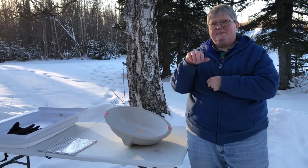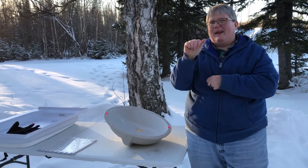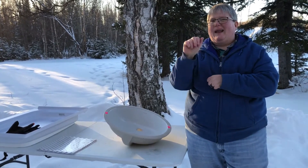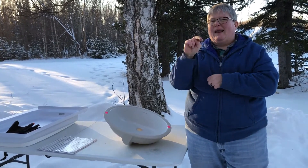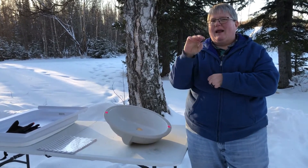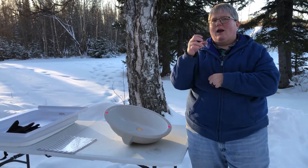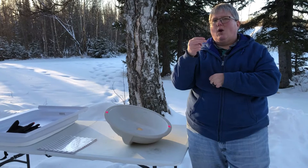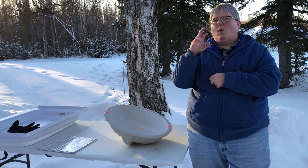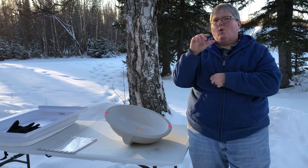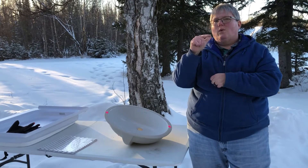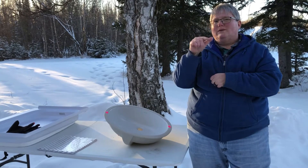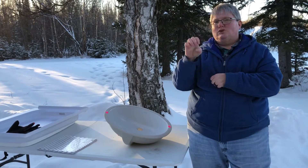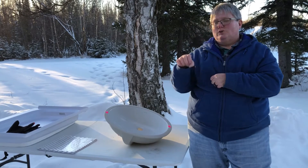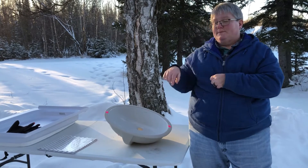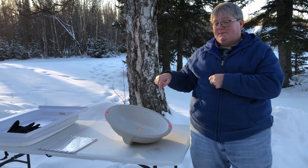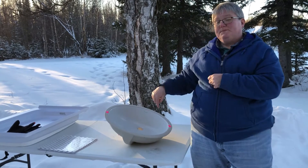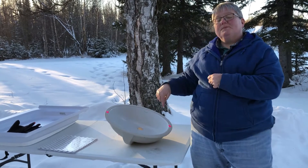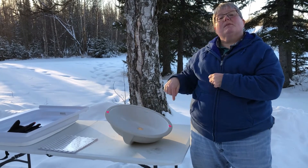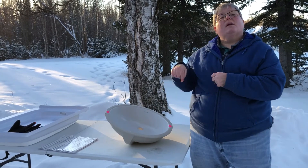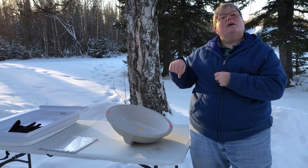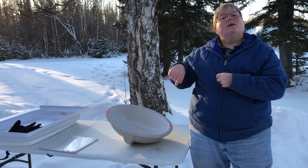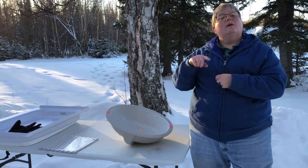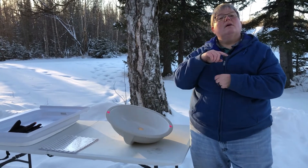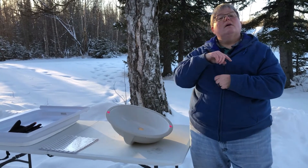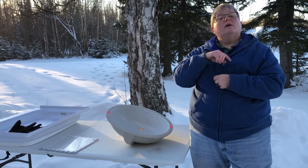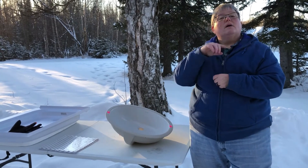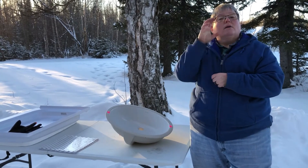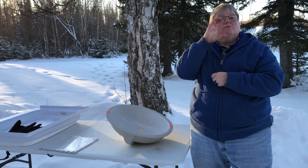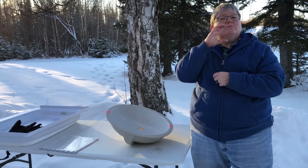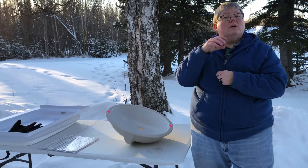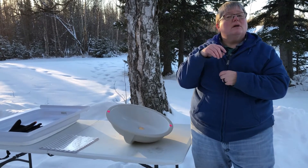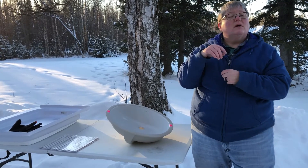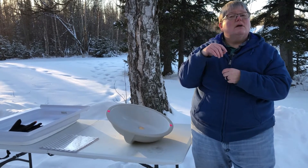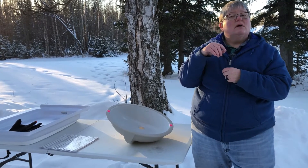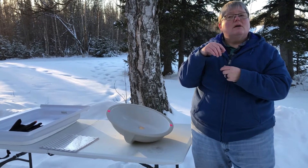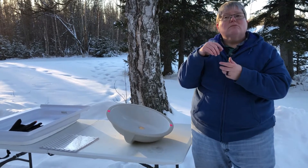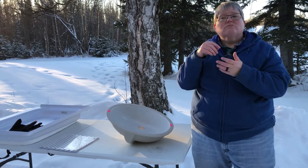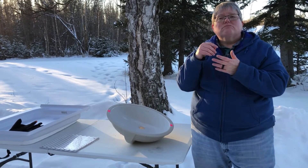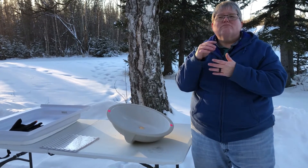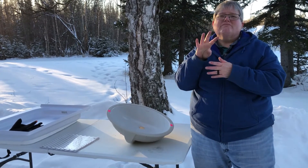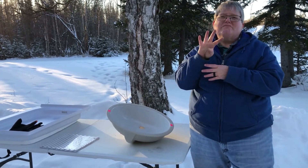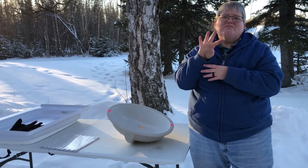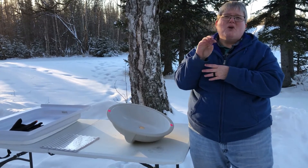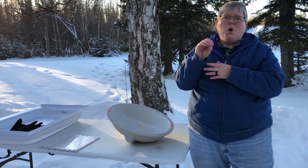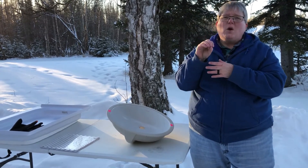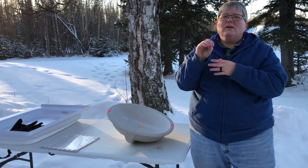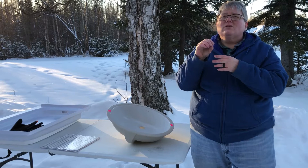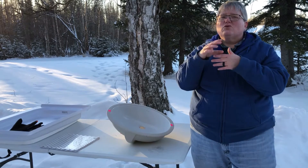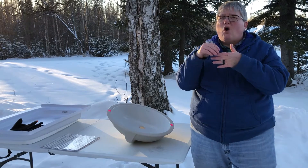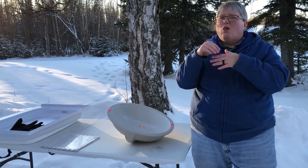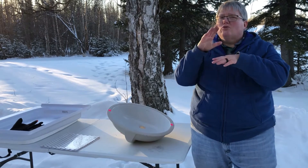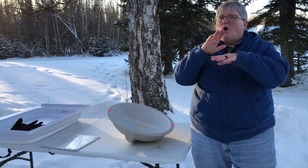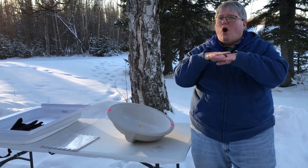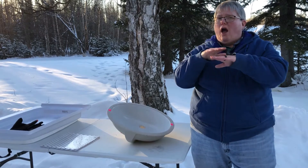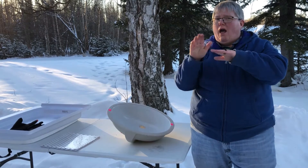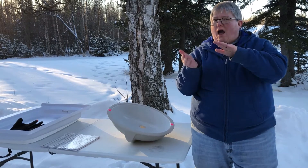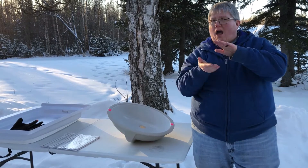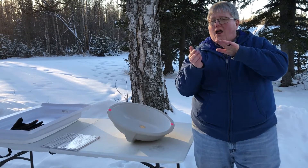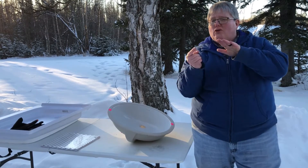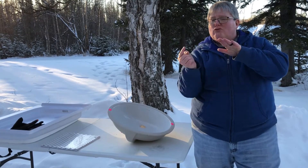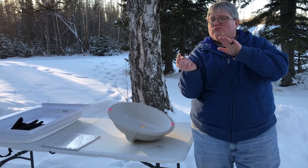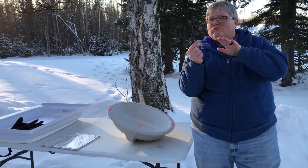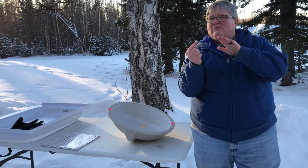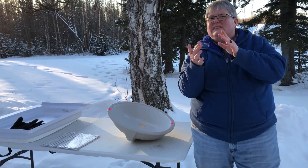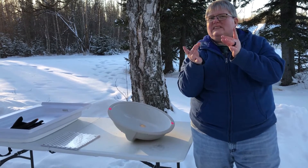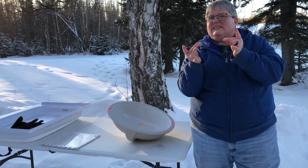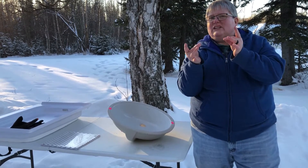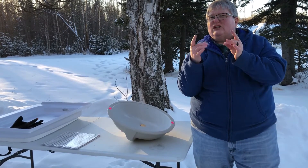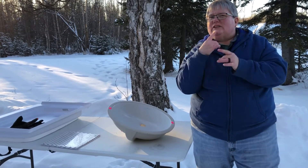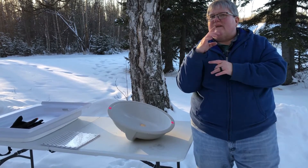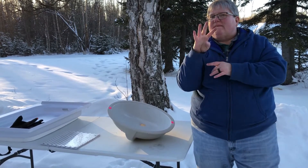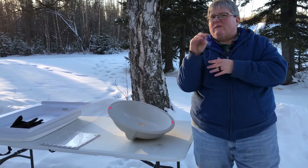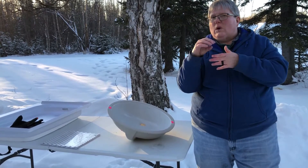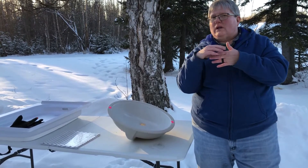yeah in Anchorage. And we looked and it says $40, the sticker underneath it said